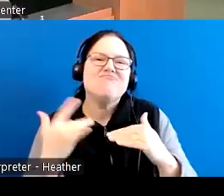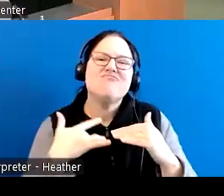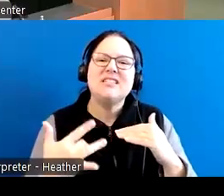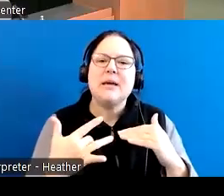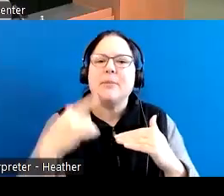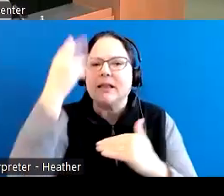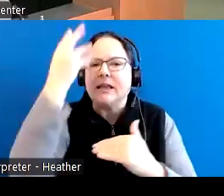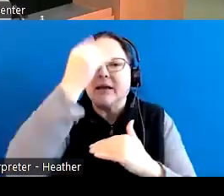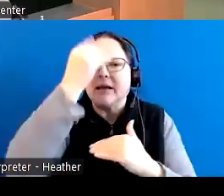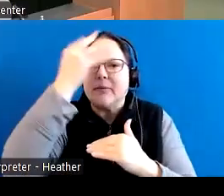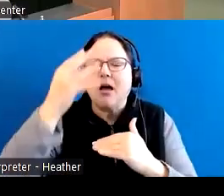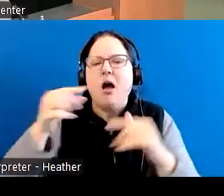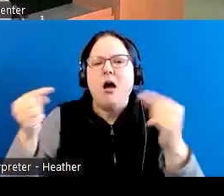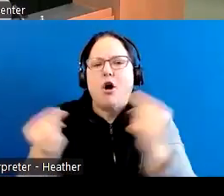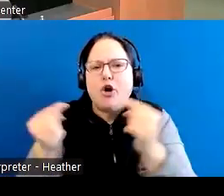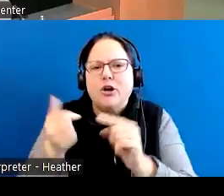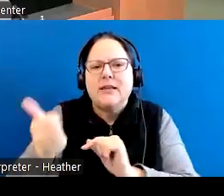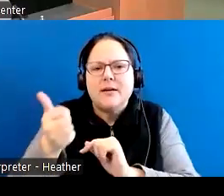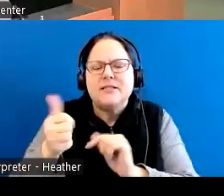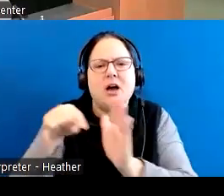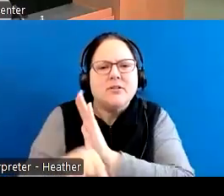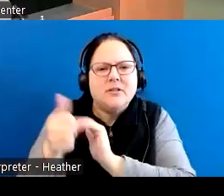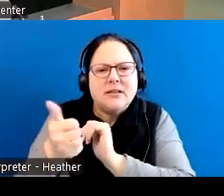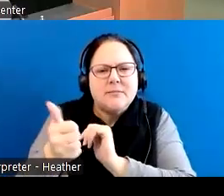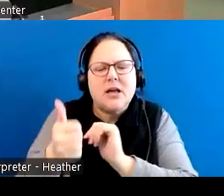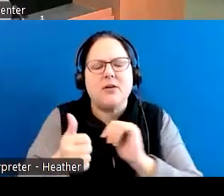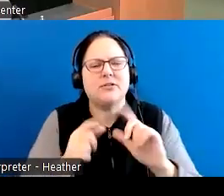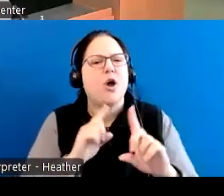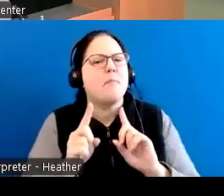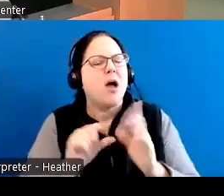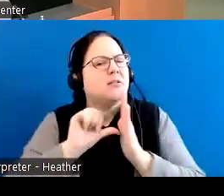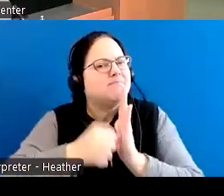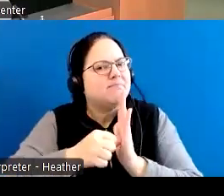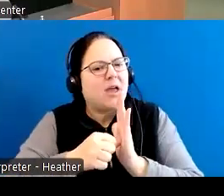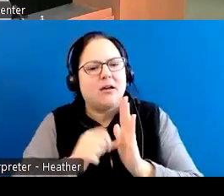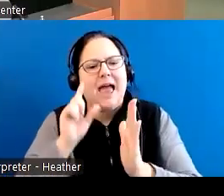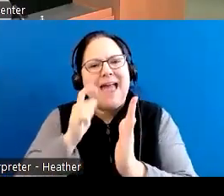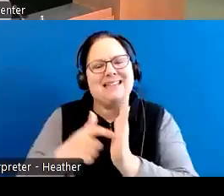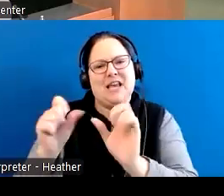or self harm presentation, but one of the keys is that it's related to an identifiable crisis. Um,